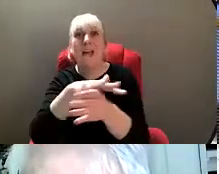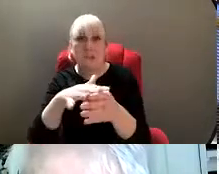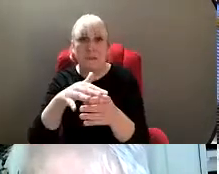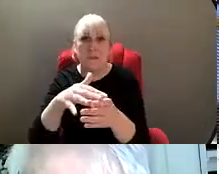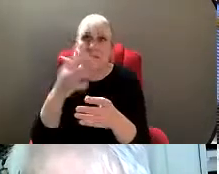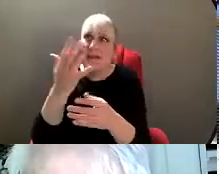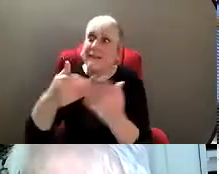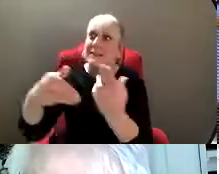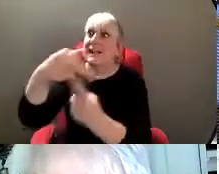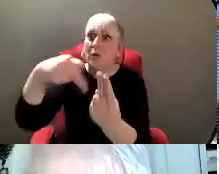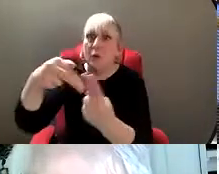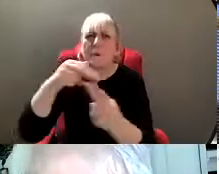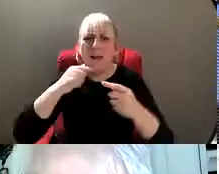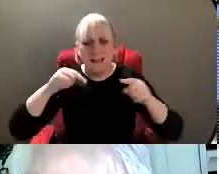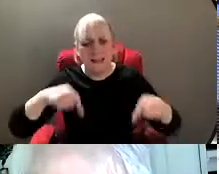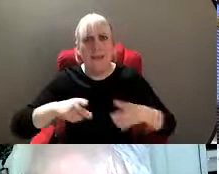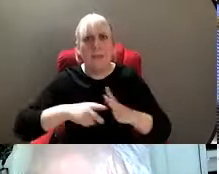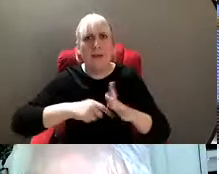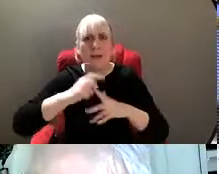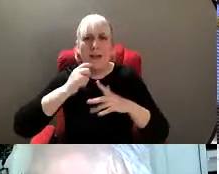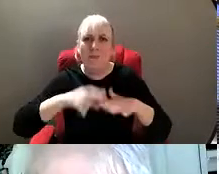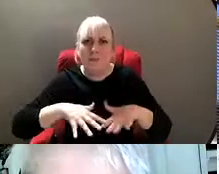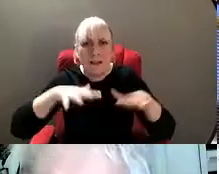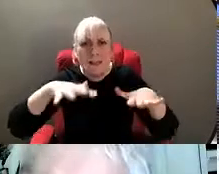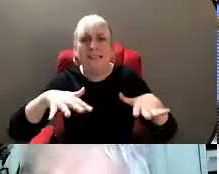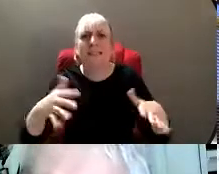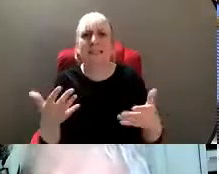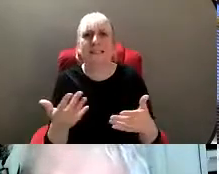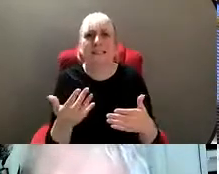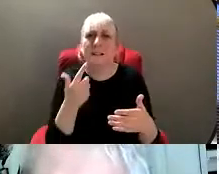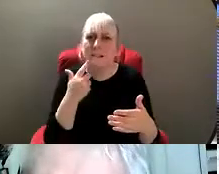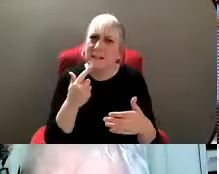it's flooding here and all that stuff like it's it's not just that aspects of our lives like this